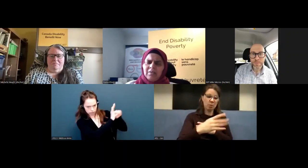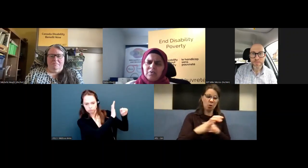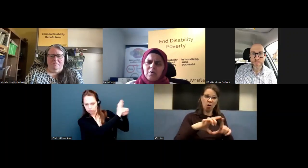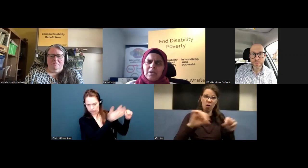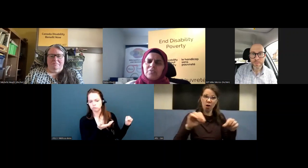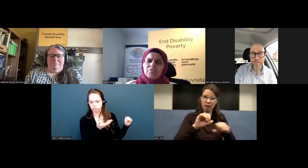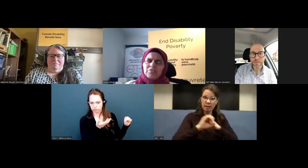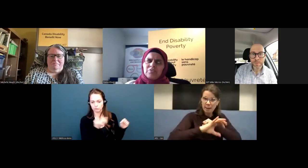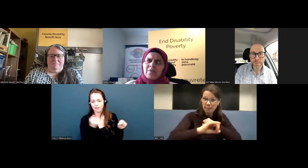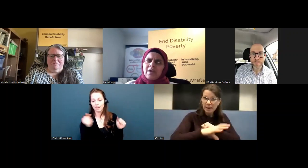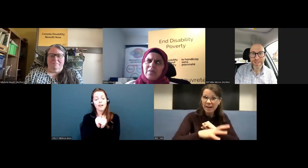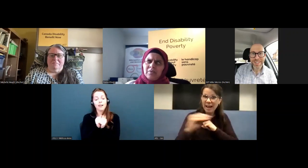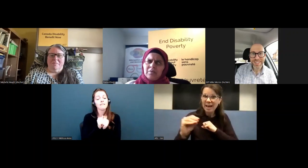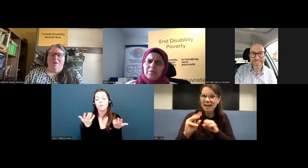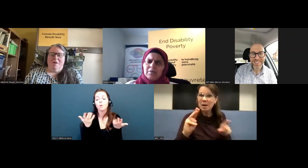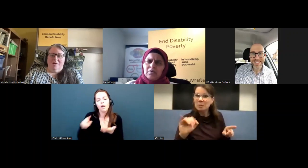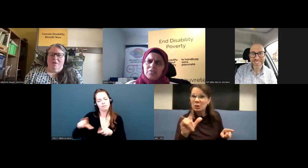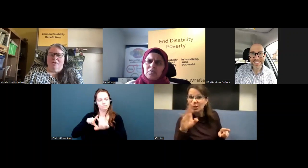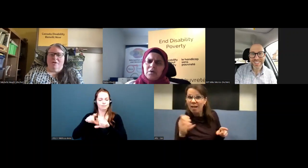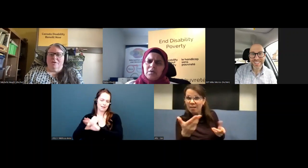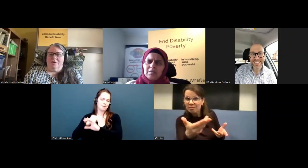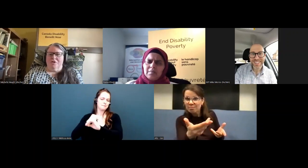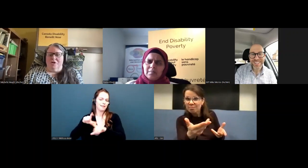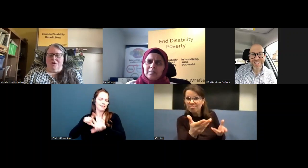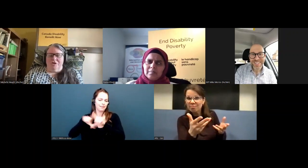WANT TO INTRODUCE OUR OTHER TOOL? Michelle: SURE.